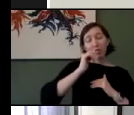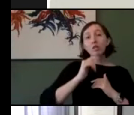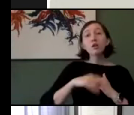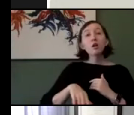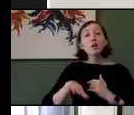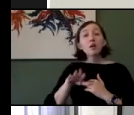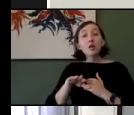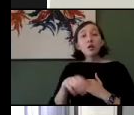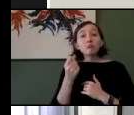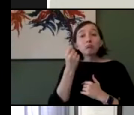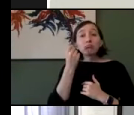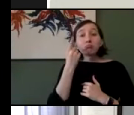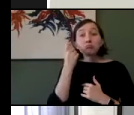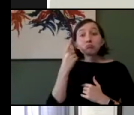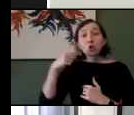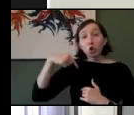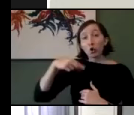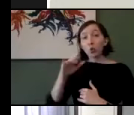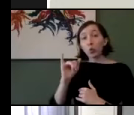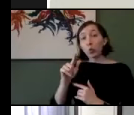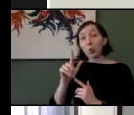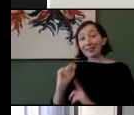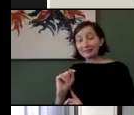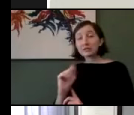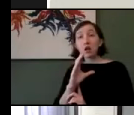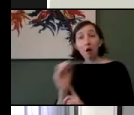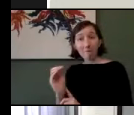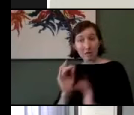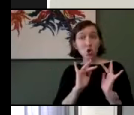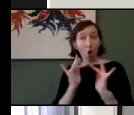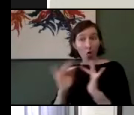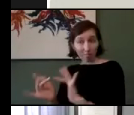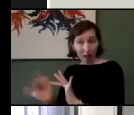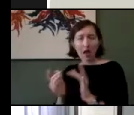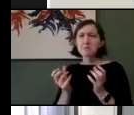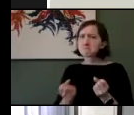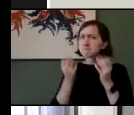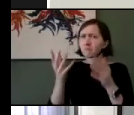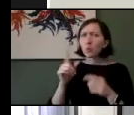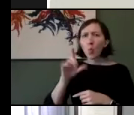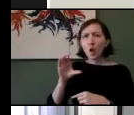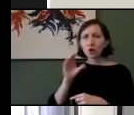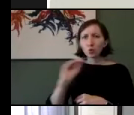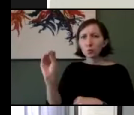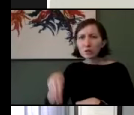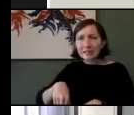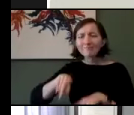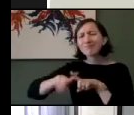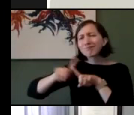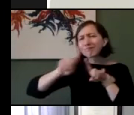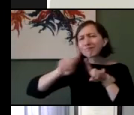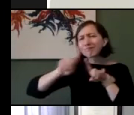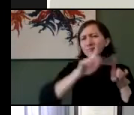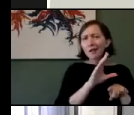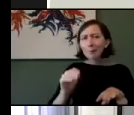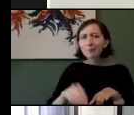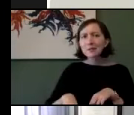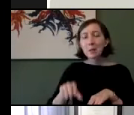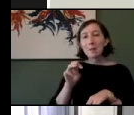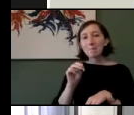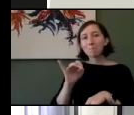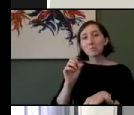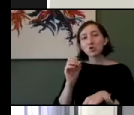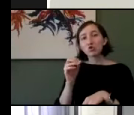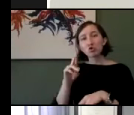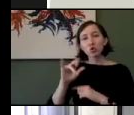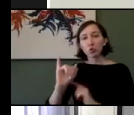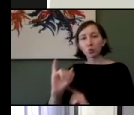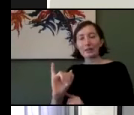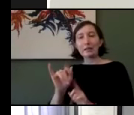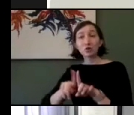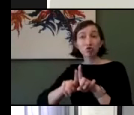[Reading from PowerPoint].